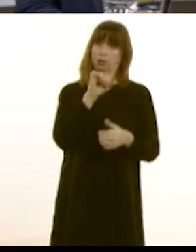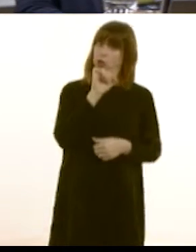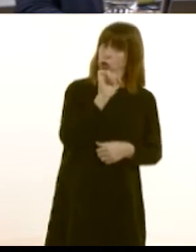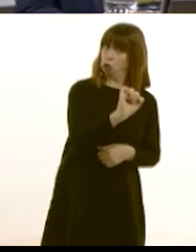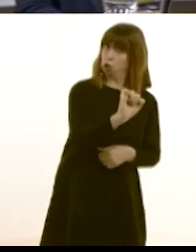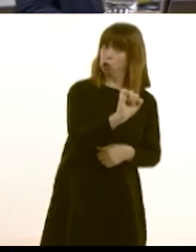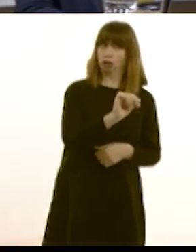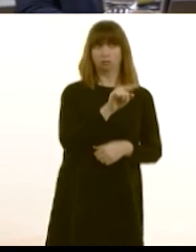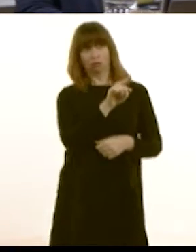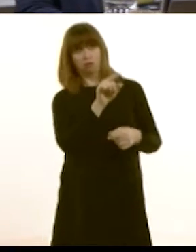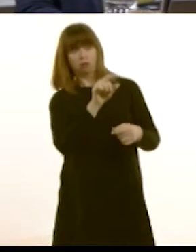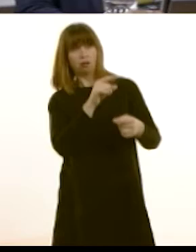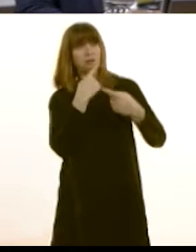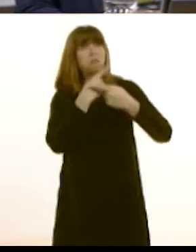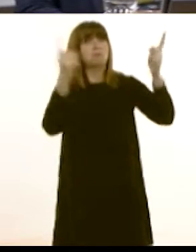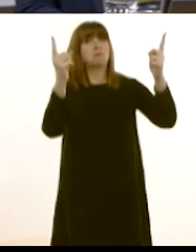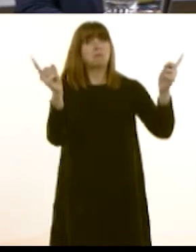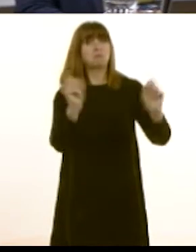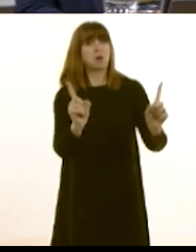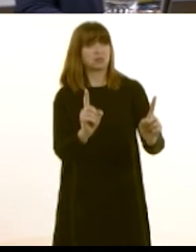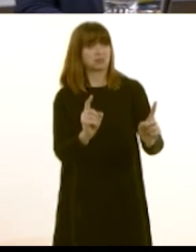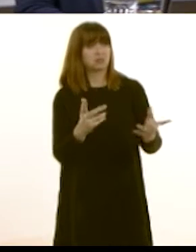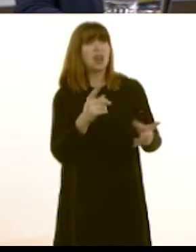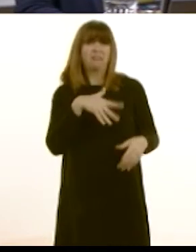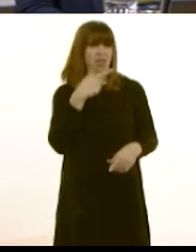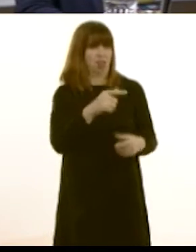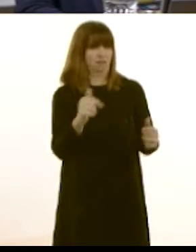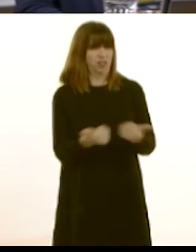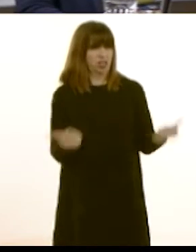would put forward, and it seems to me sheís already given up, because what sheís talking